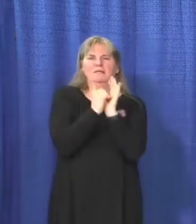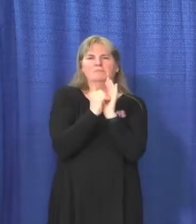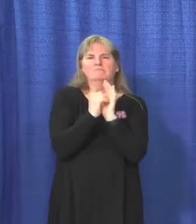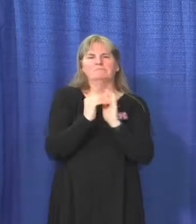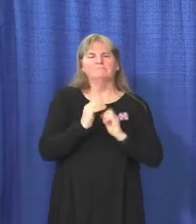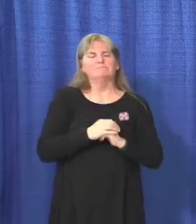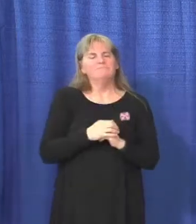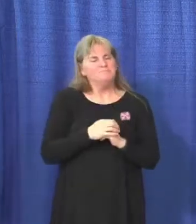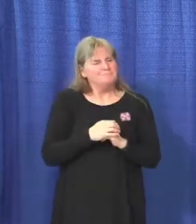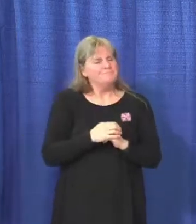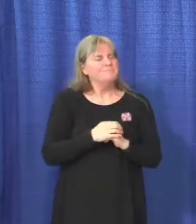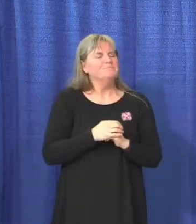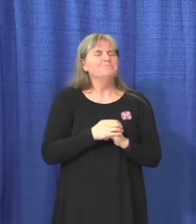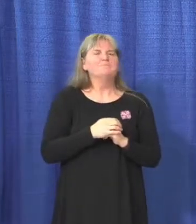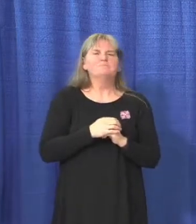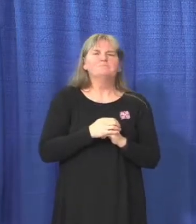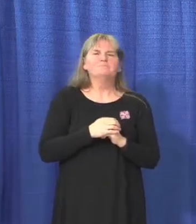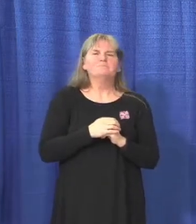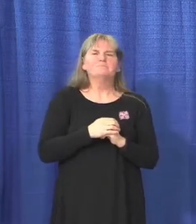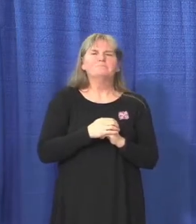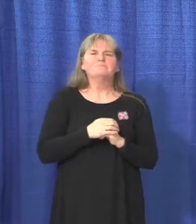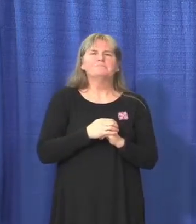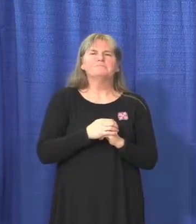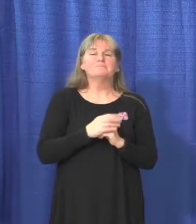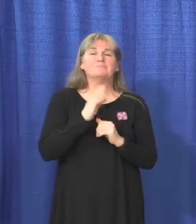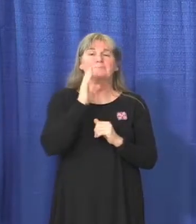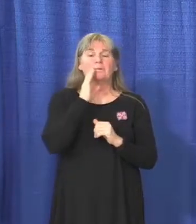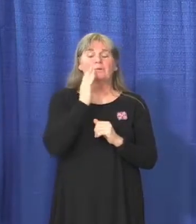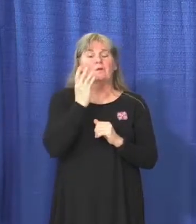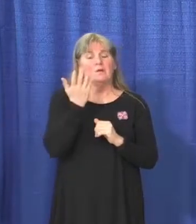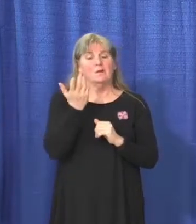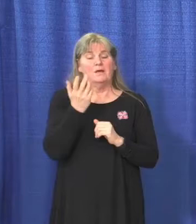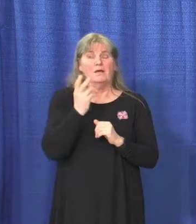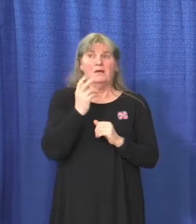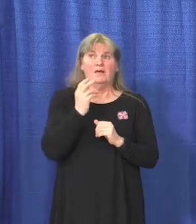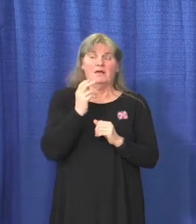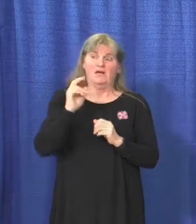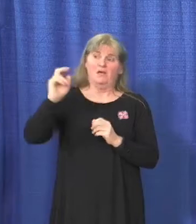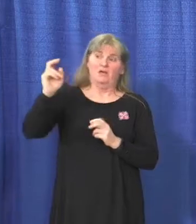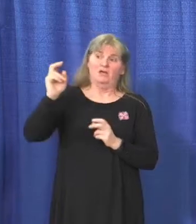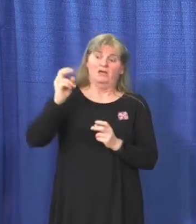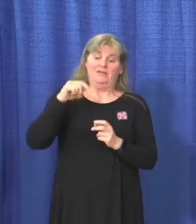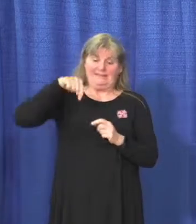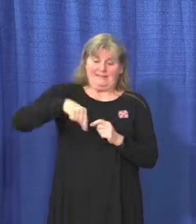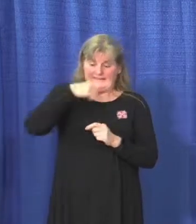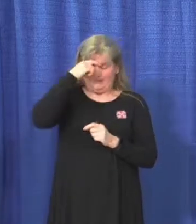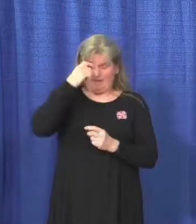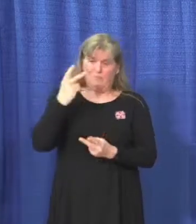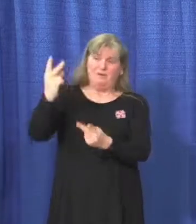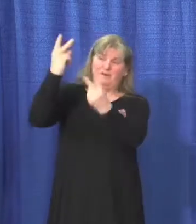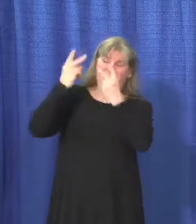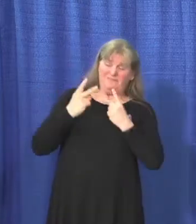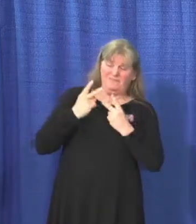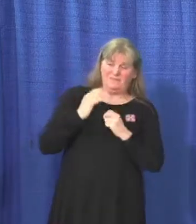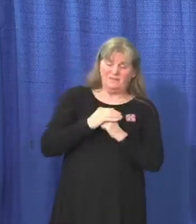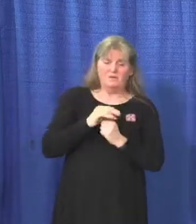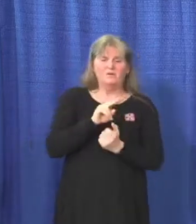In anticipation of trouble resuming this summer, 225,000 will help rebuild confidence in